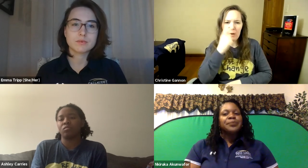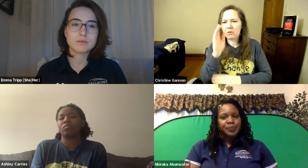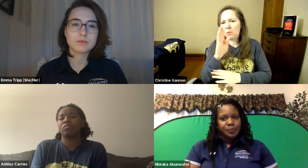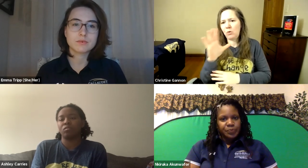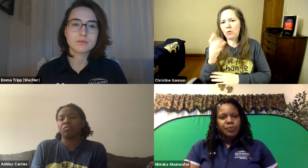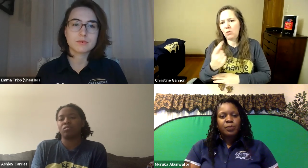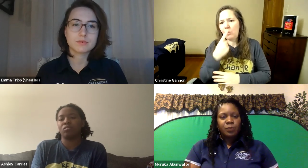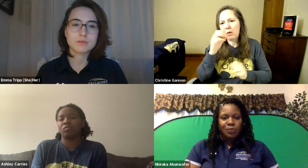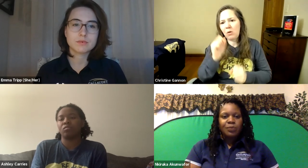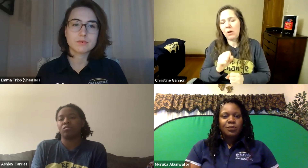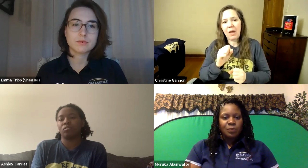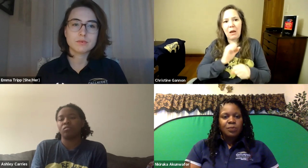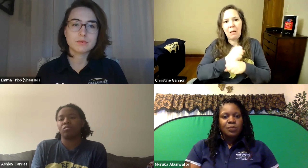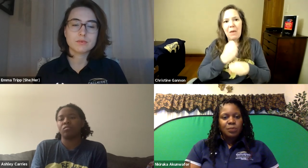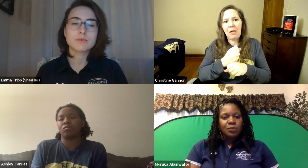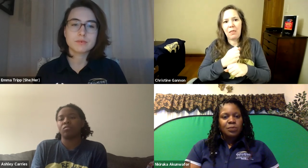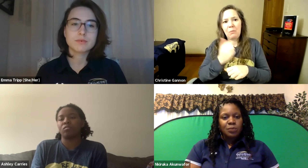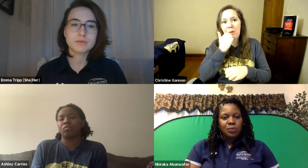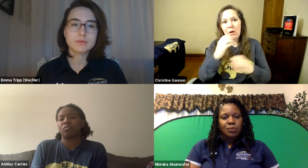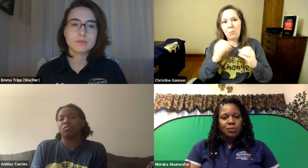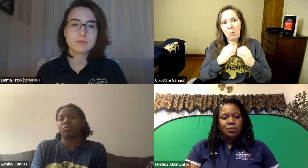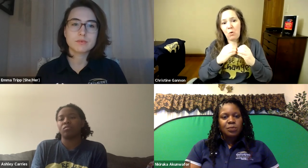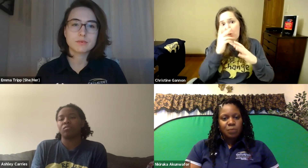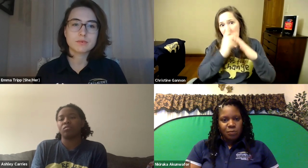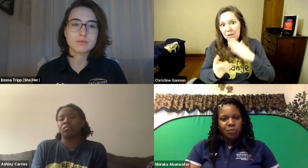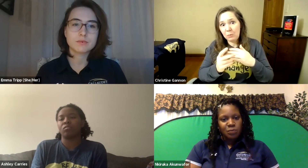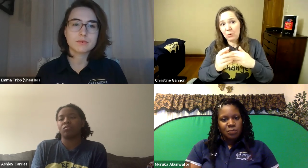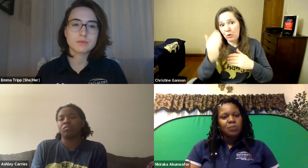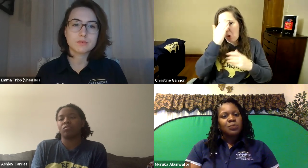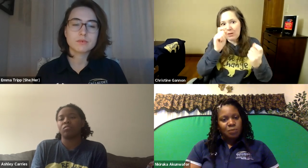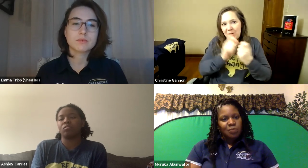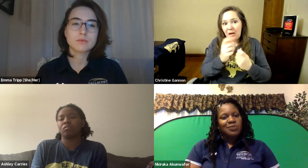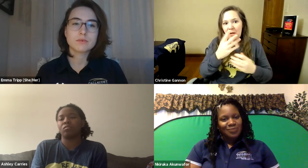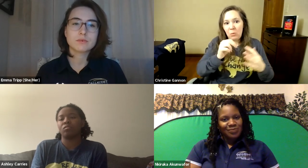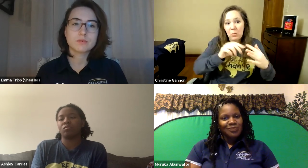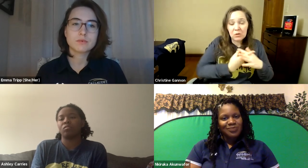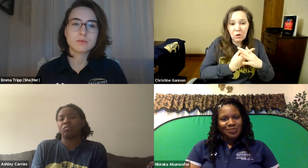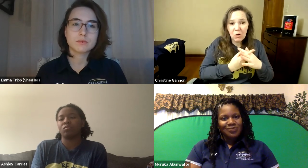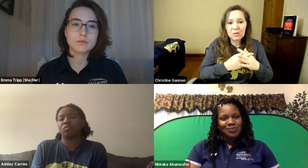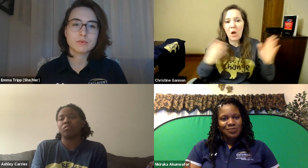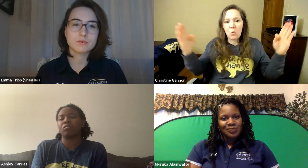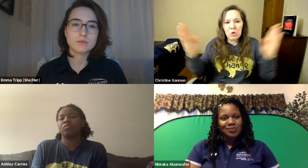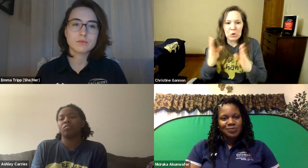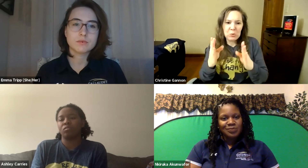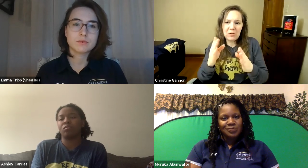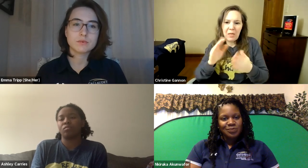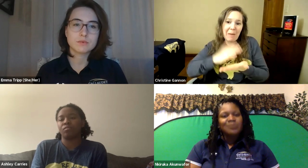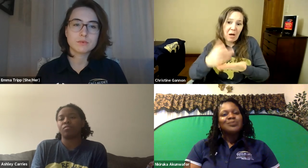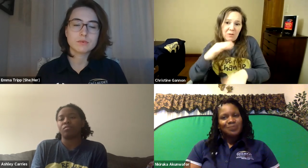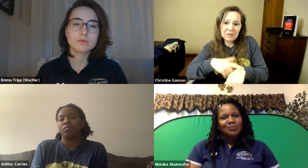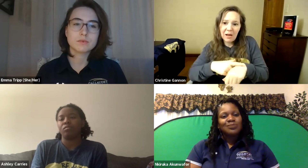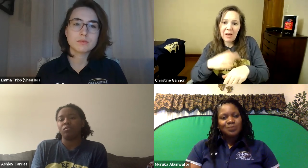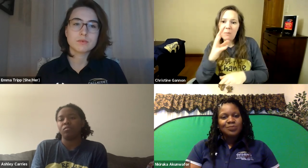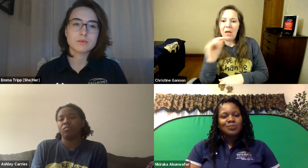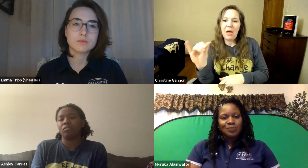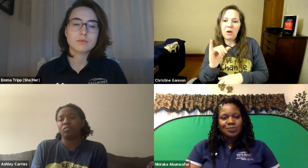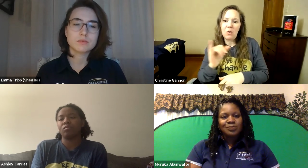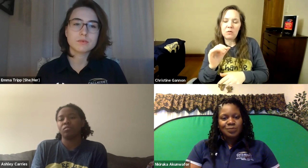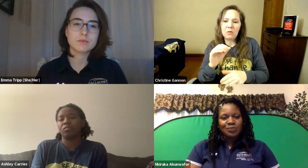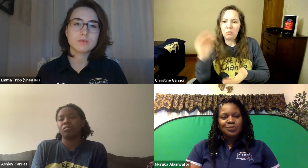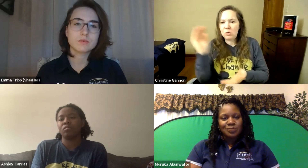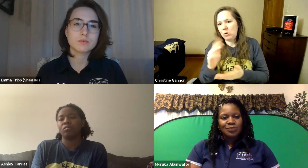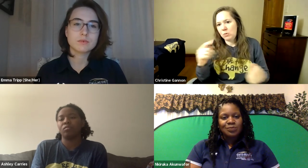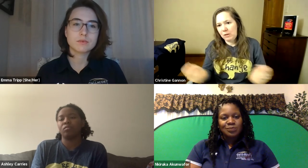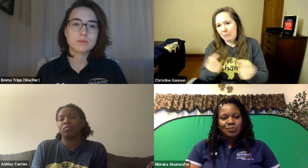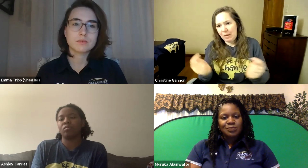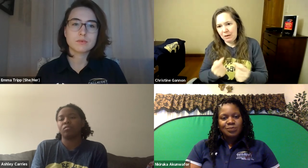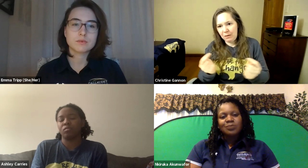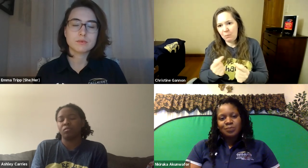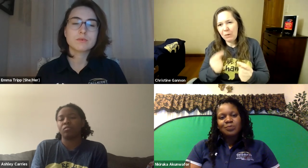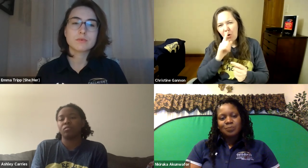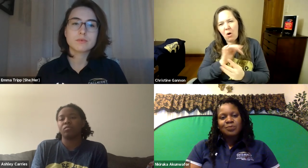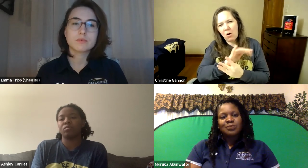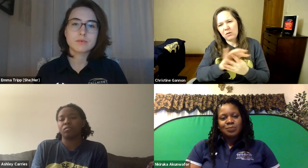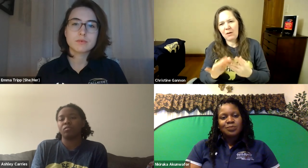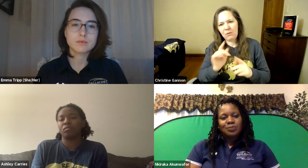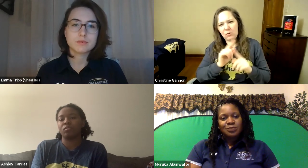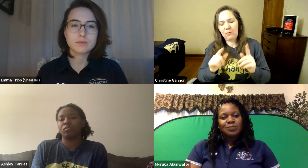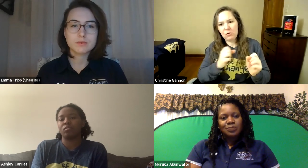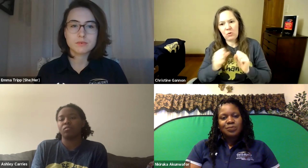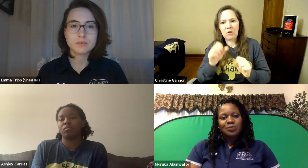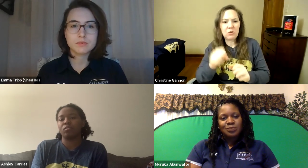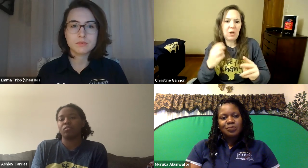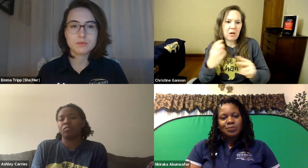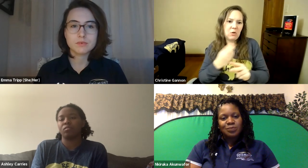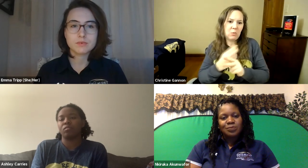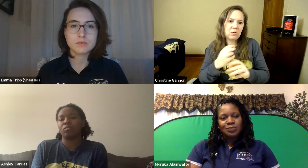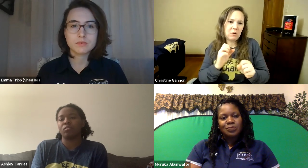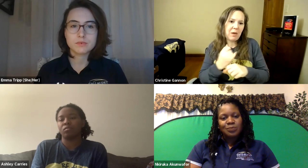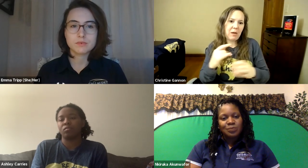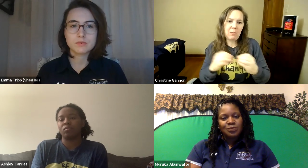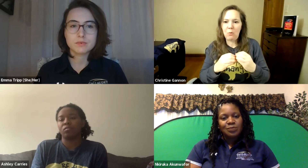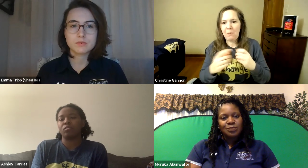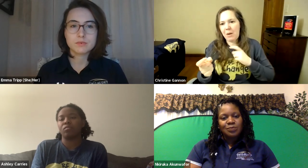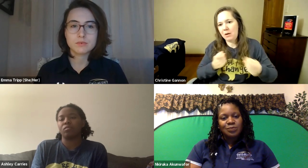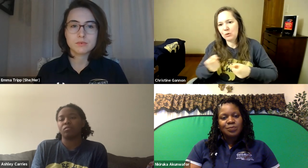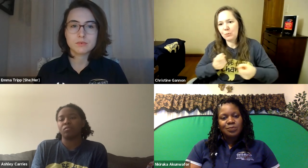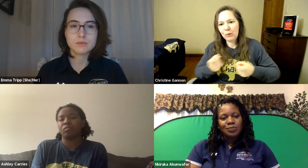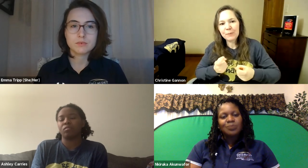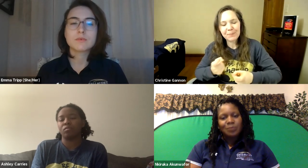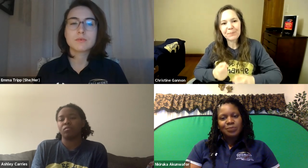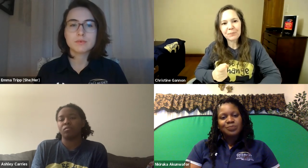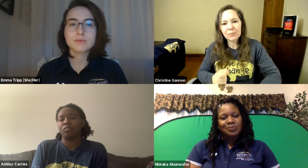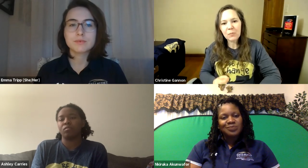Because birth control pills can also make periods more predictable. You know exactly when it starts, and it shortens the length. It also makes it less painful and more manageable.